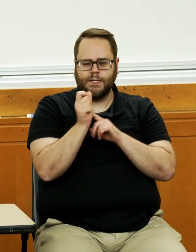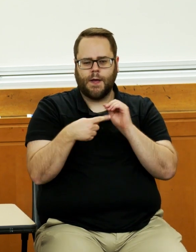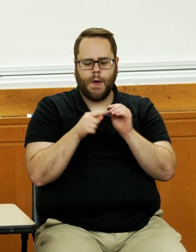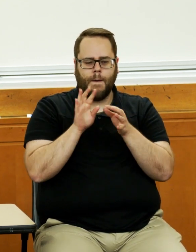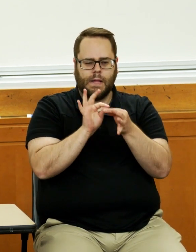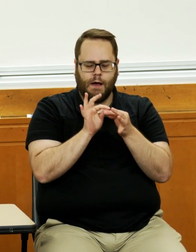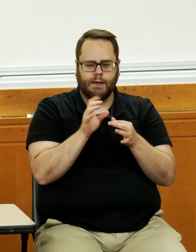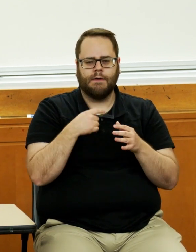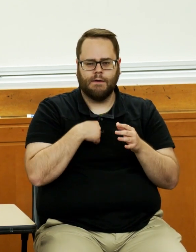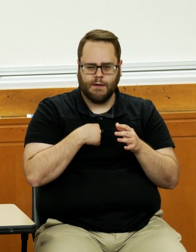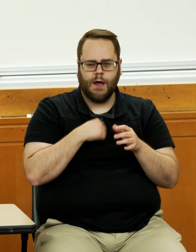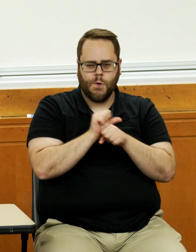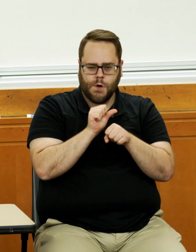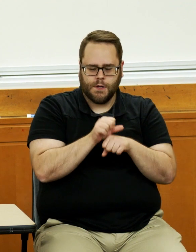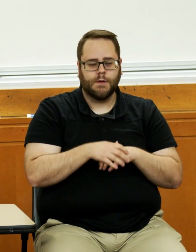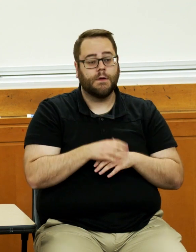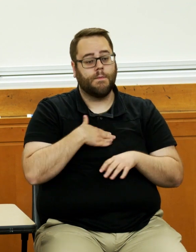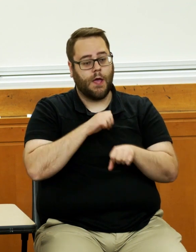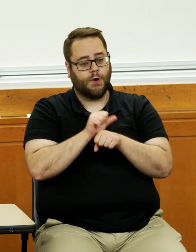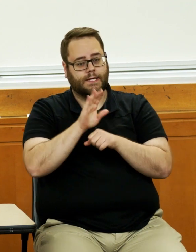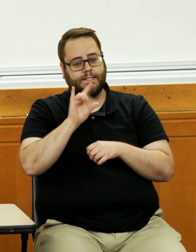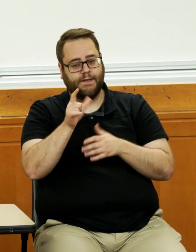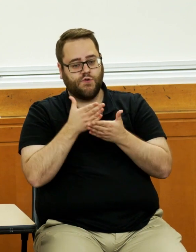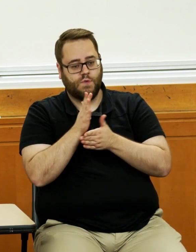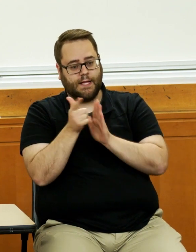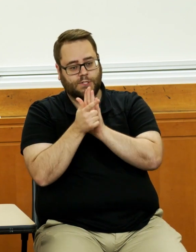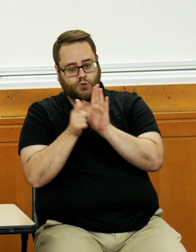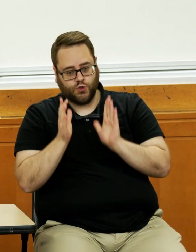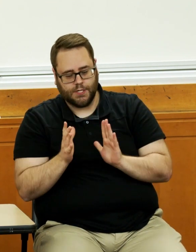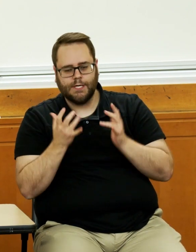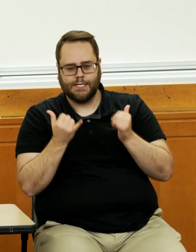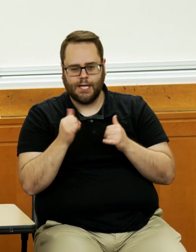I recognize how my work as a civil rights attorney, and now as a clinical law professor